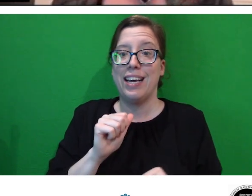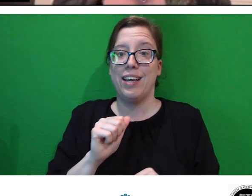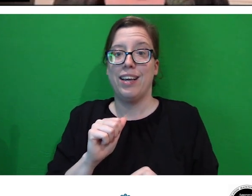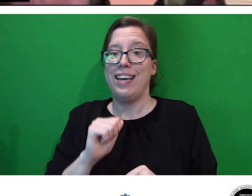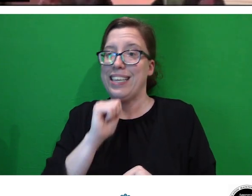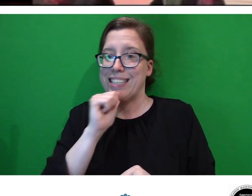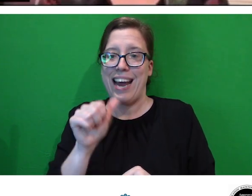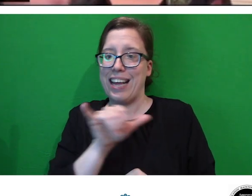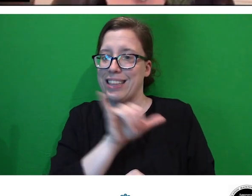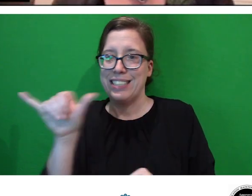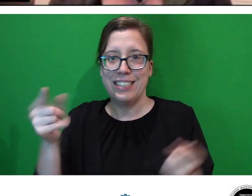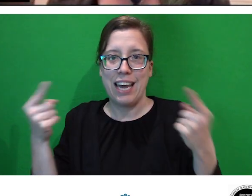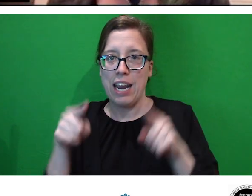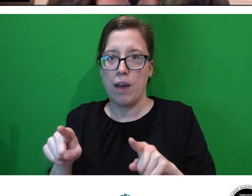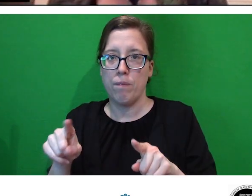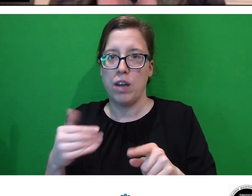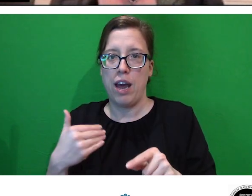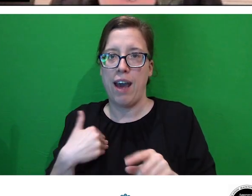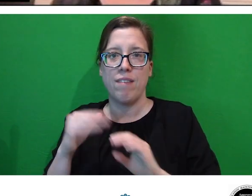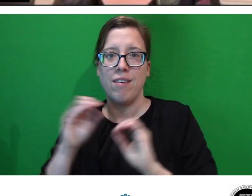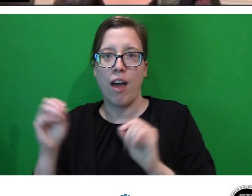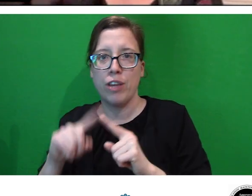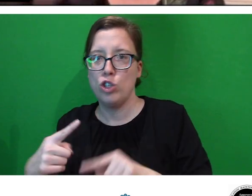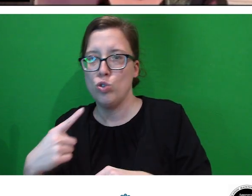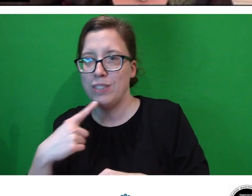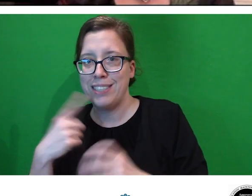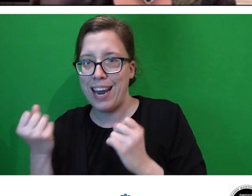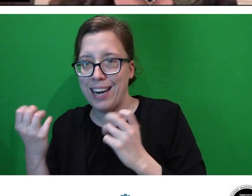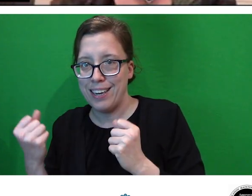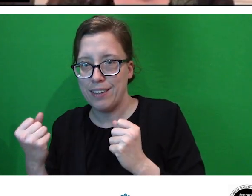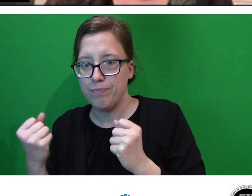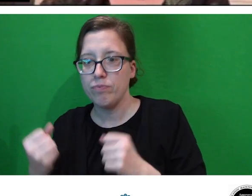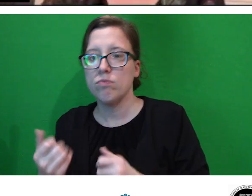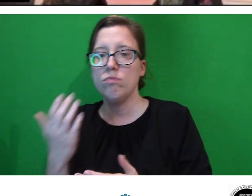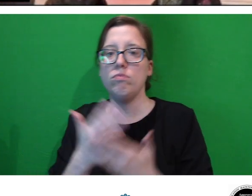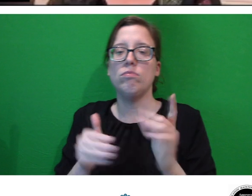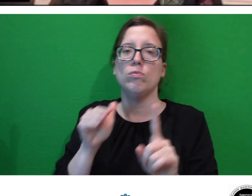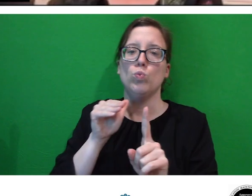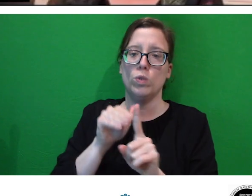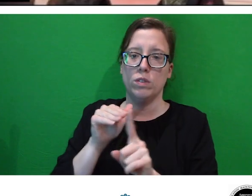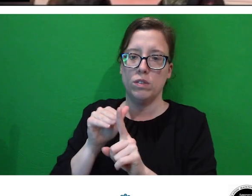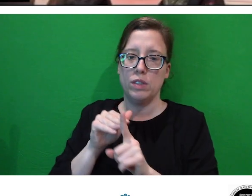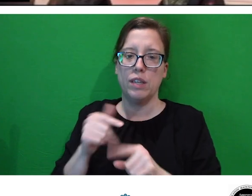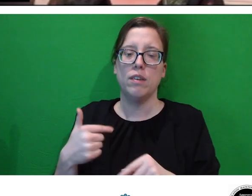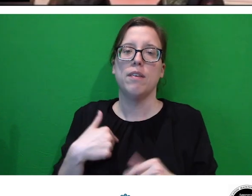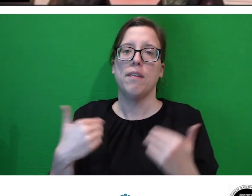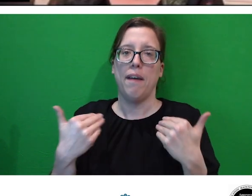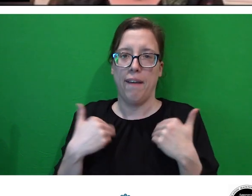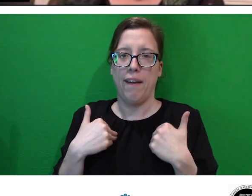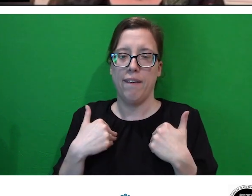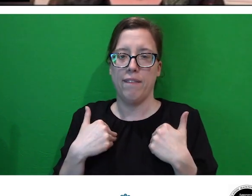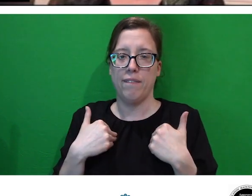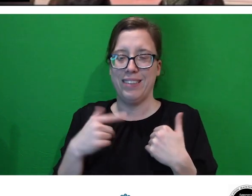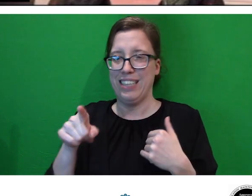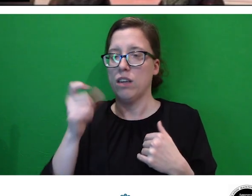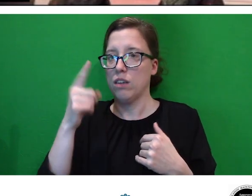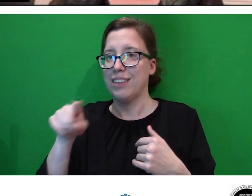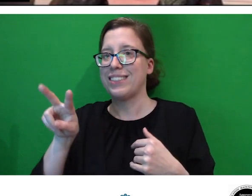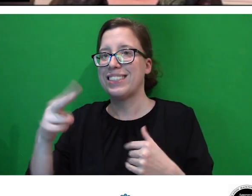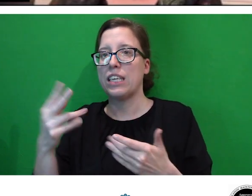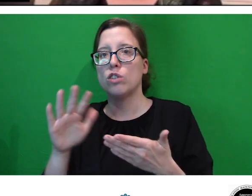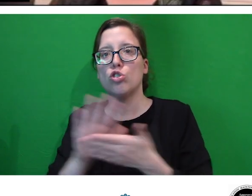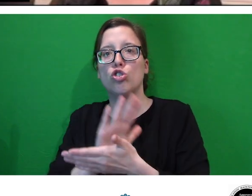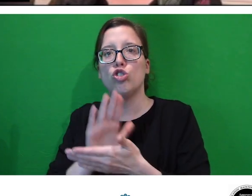sign. It's just that wasn't the original quote– "is not the same as not having anything to say."